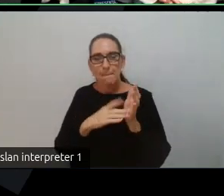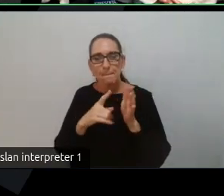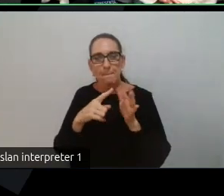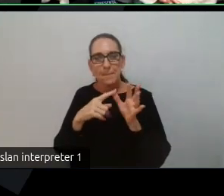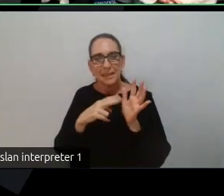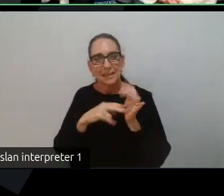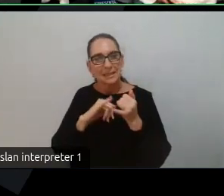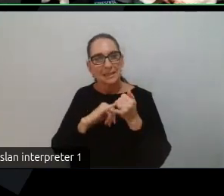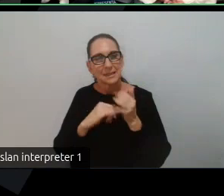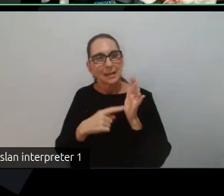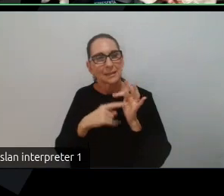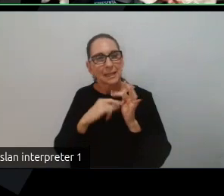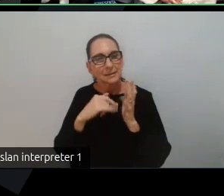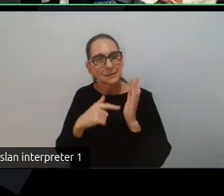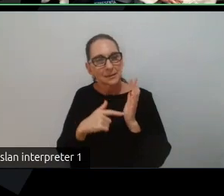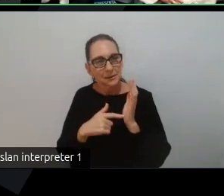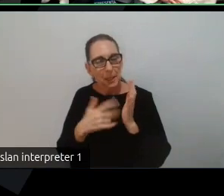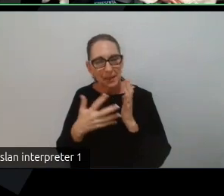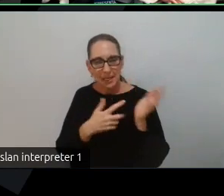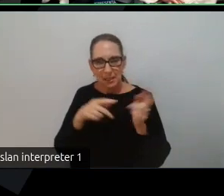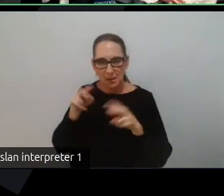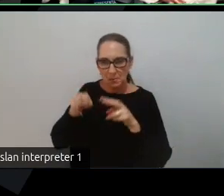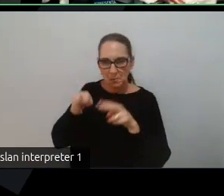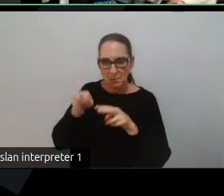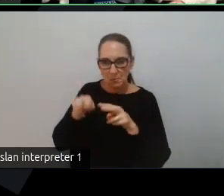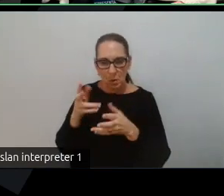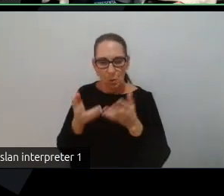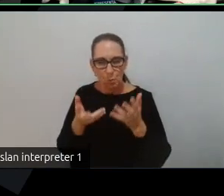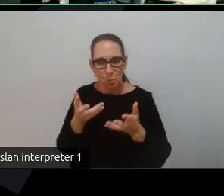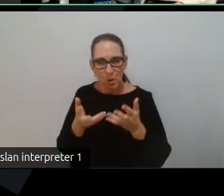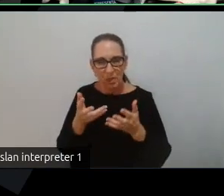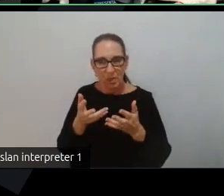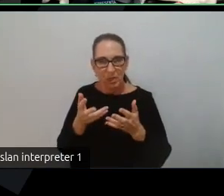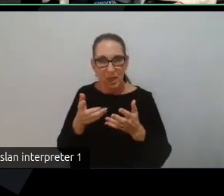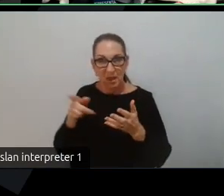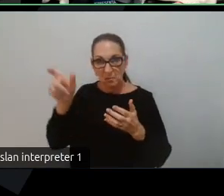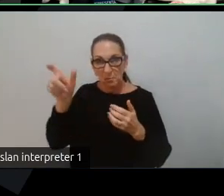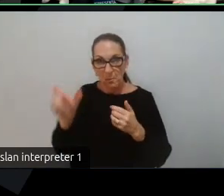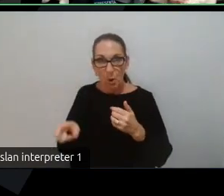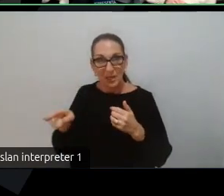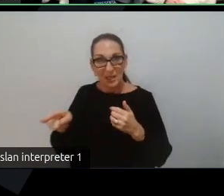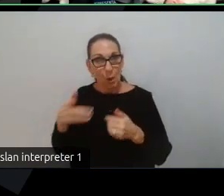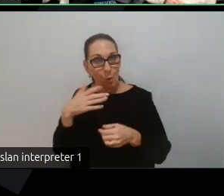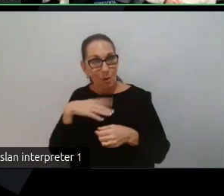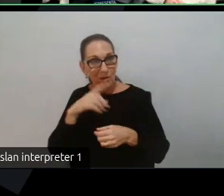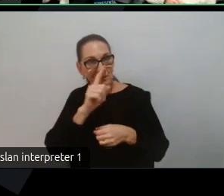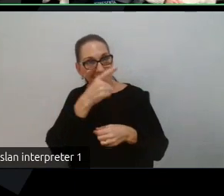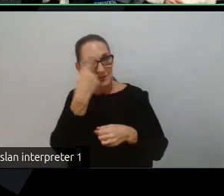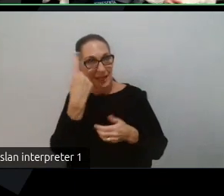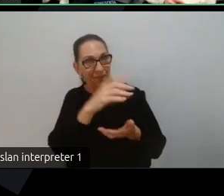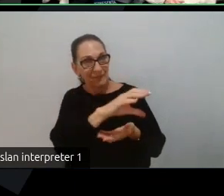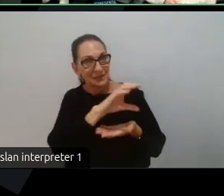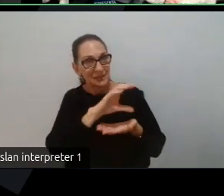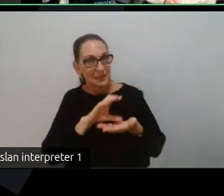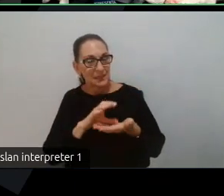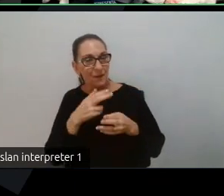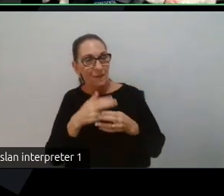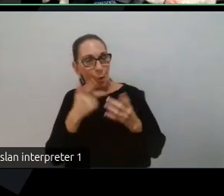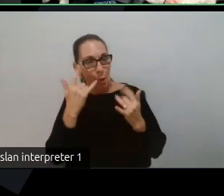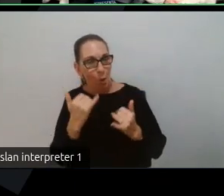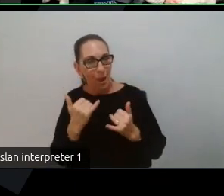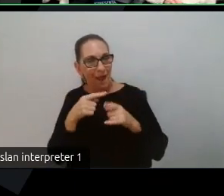So that is examining whether or not um a person seeking to get funding um falls within the income